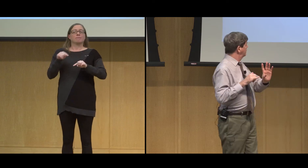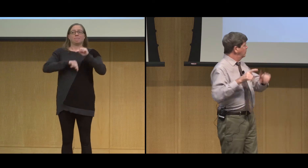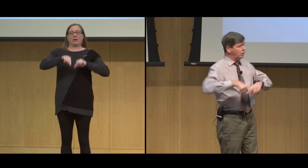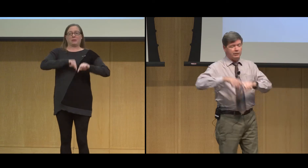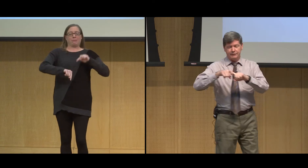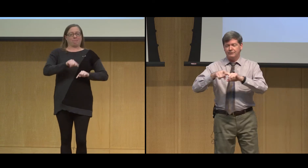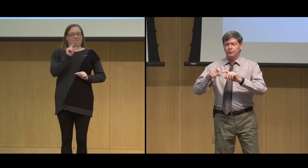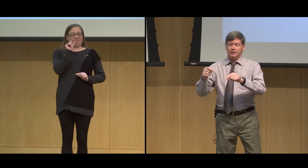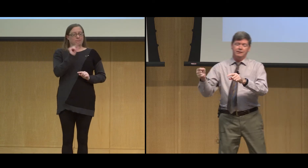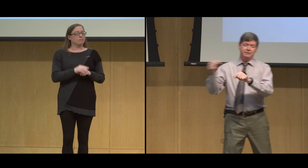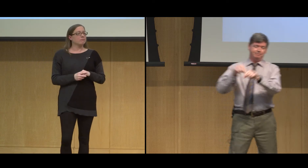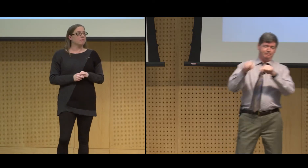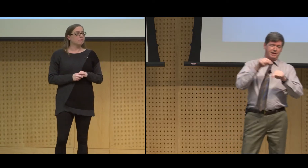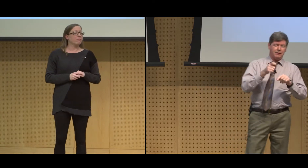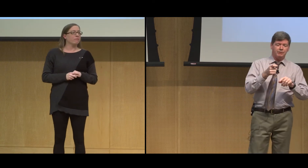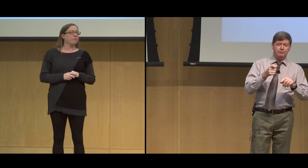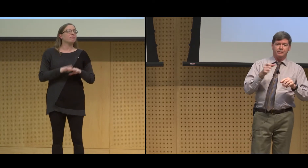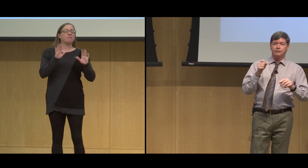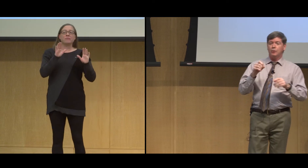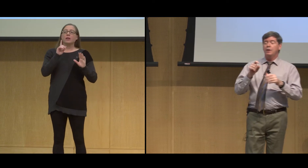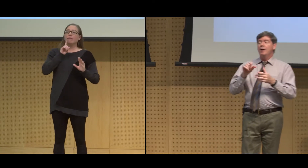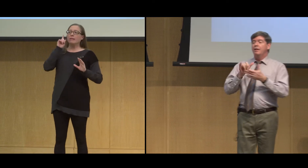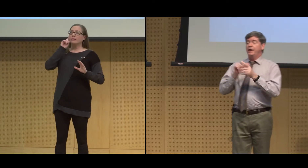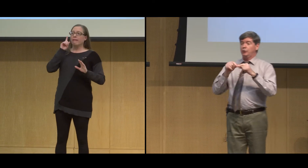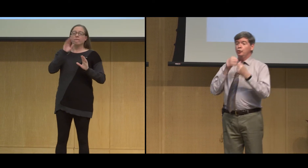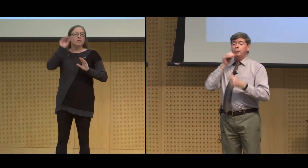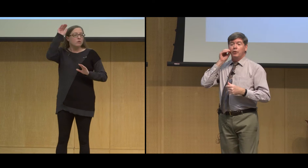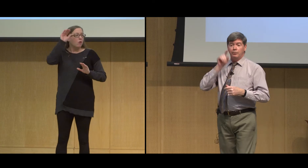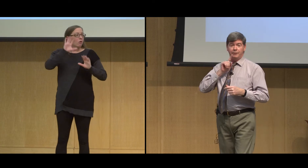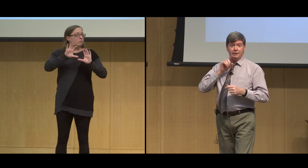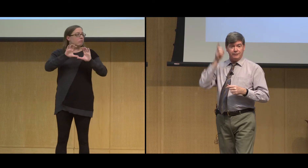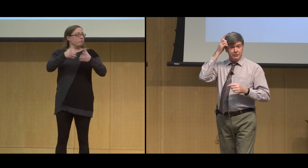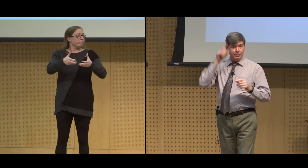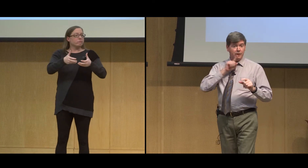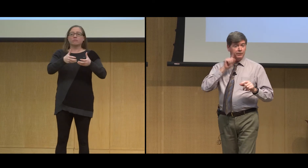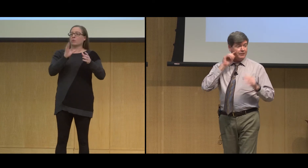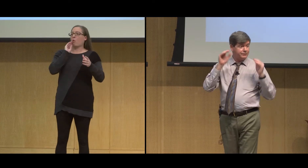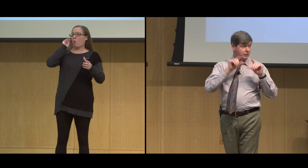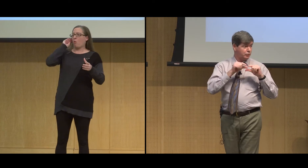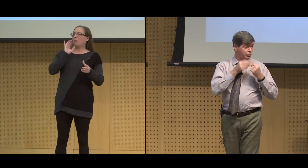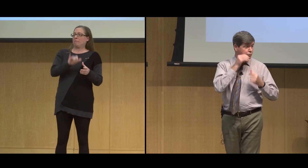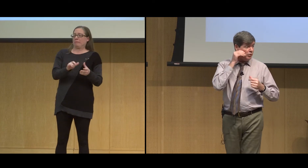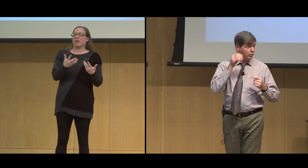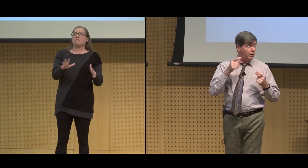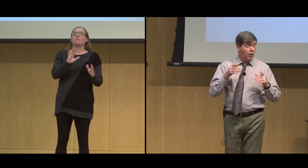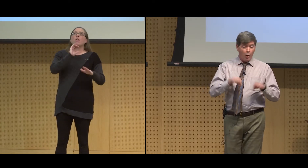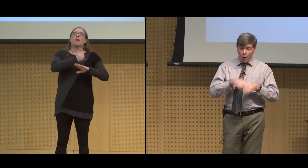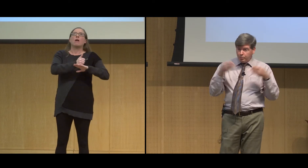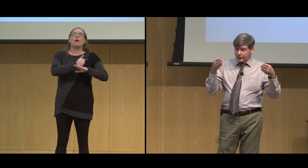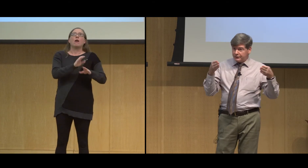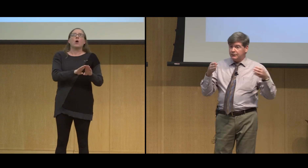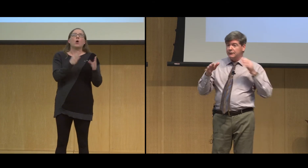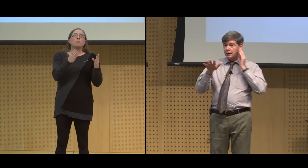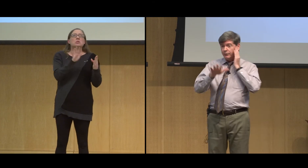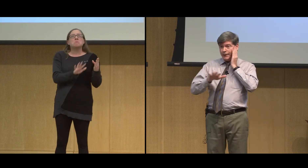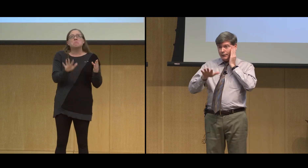So, let me back up a little bit. So that group home, the DePaul Deaf Adult Group Home, opened around-- oh, I don't know--